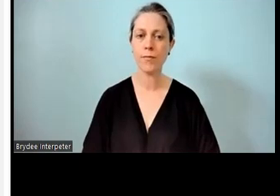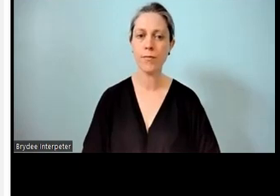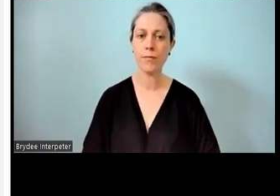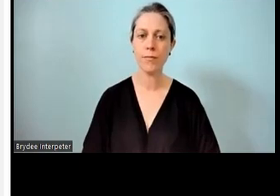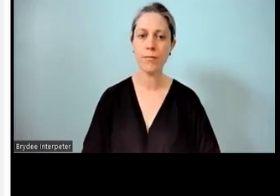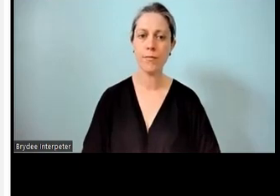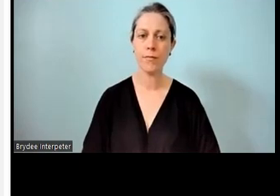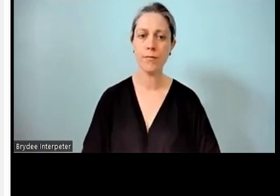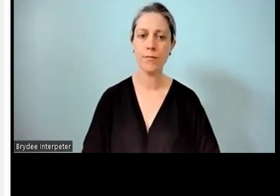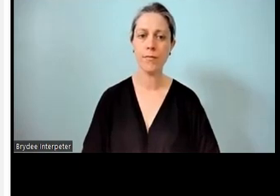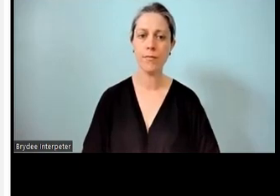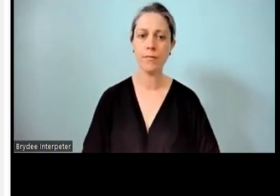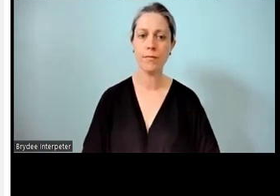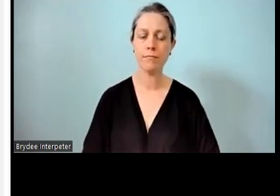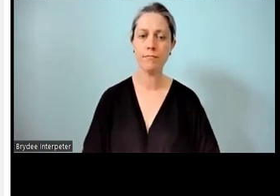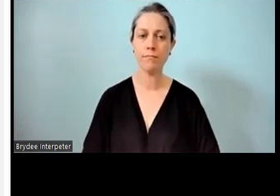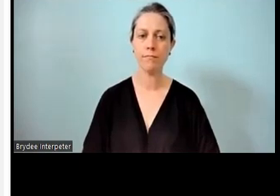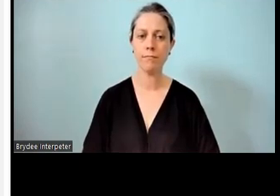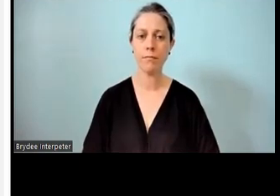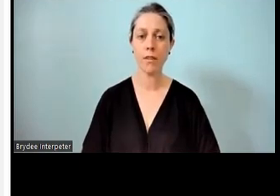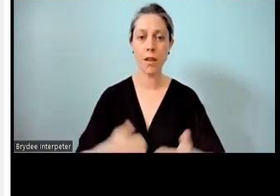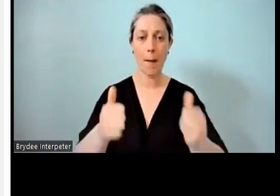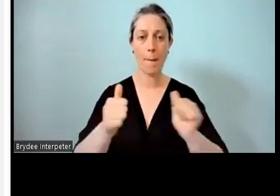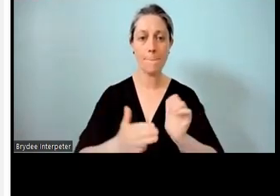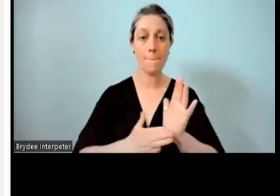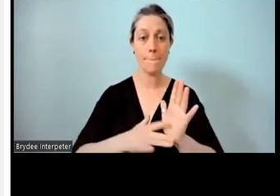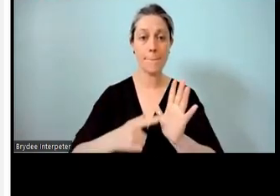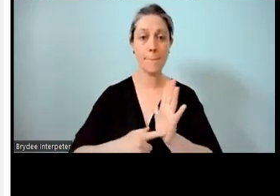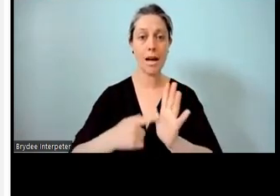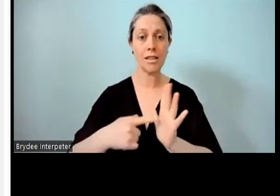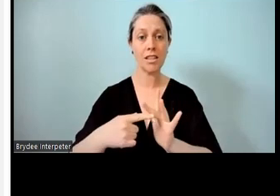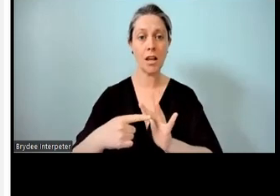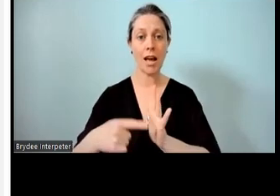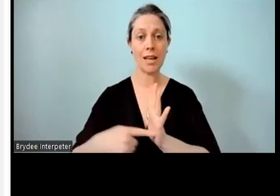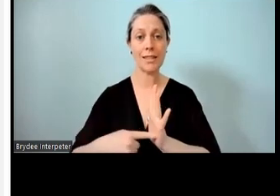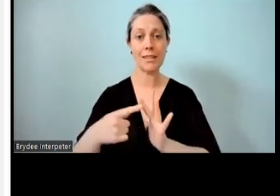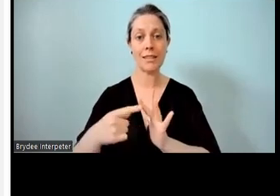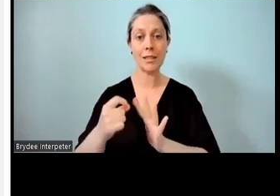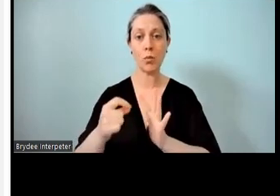As we move through Mātaitipu, the vision for young people. I won't say too much about that,